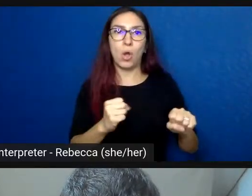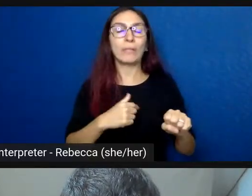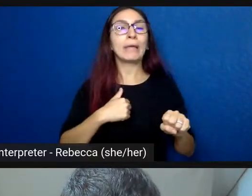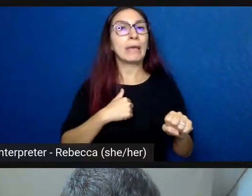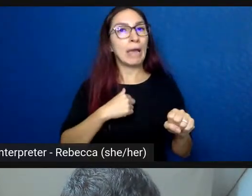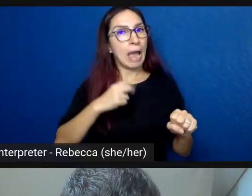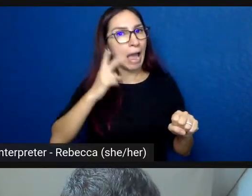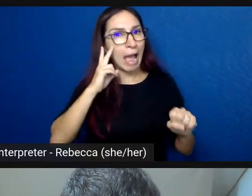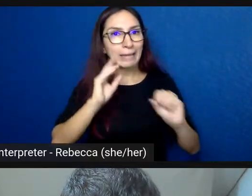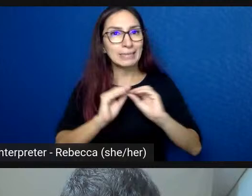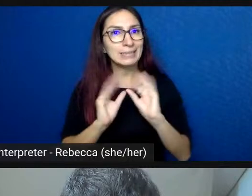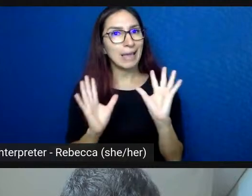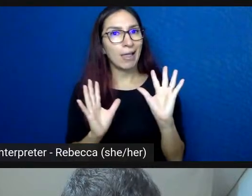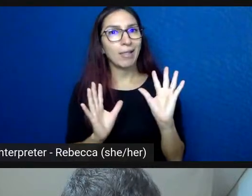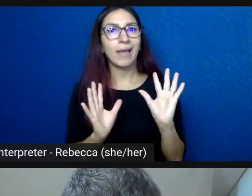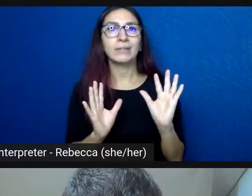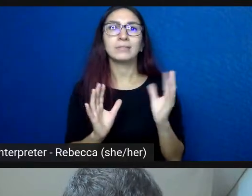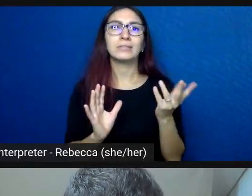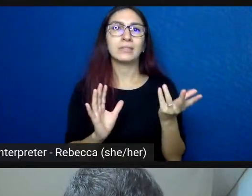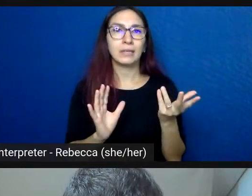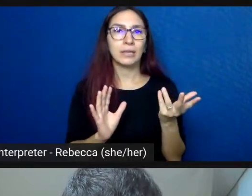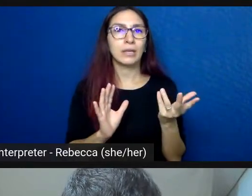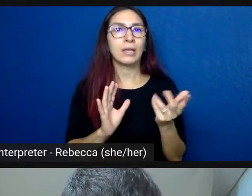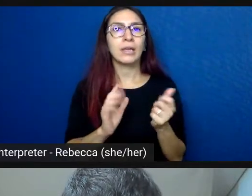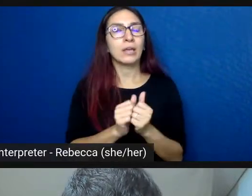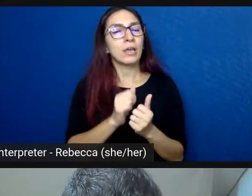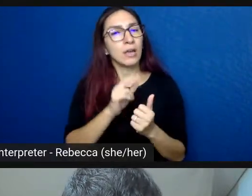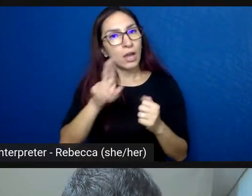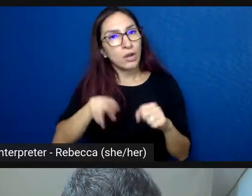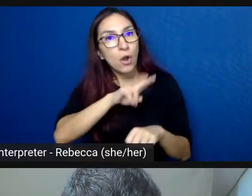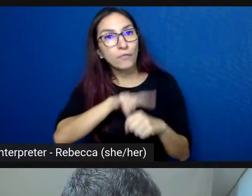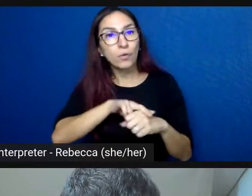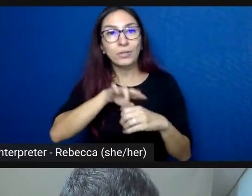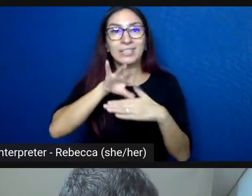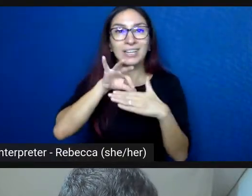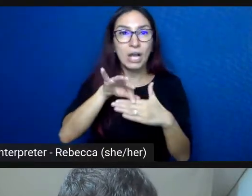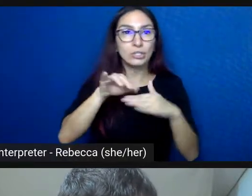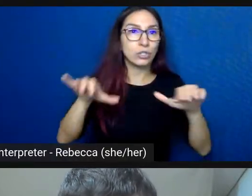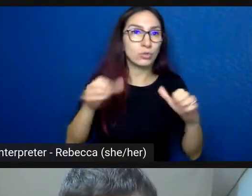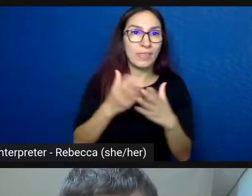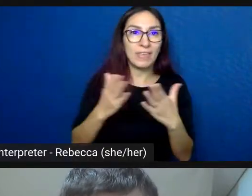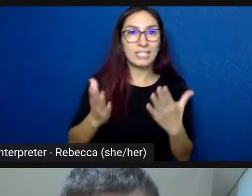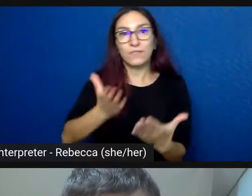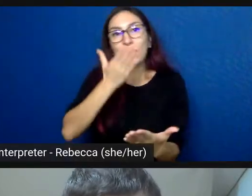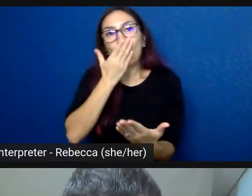efforts have been focused on screen reader users very strongly provide can tell.